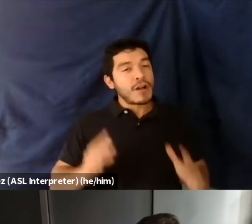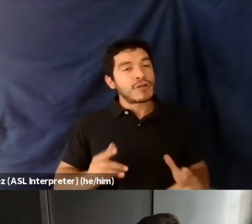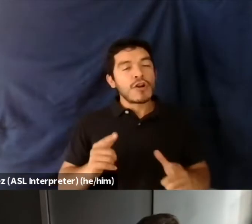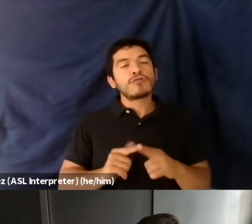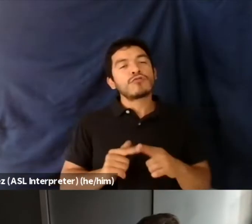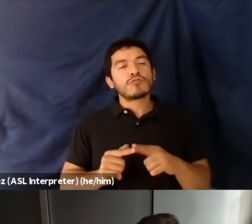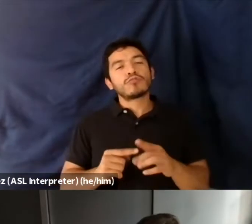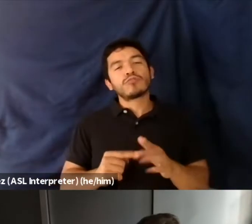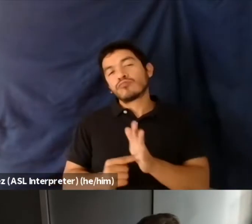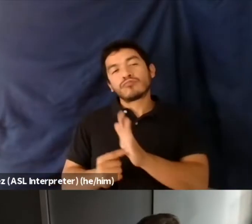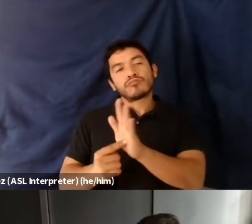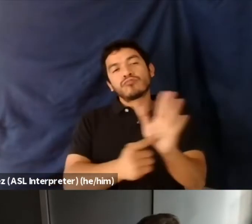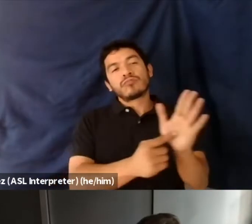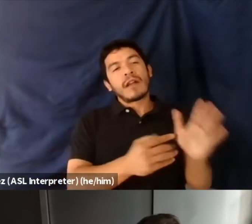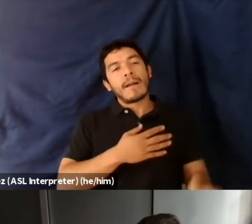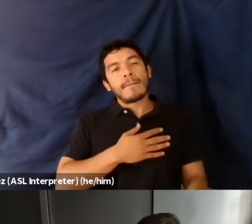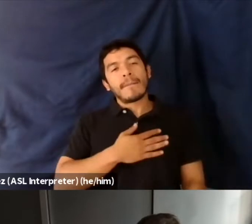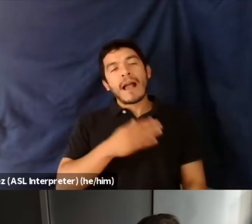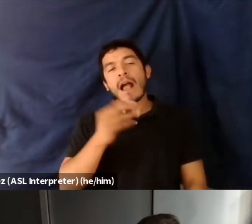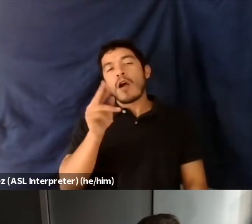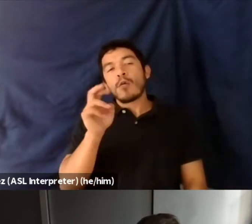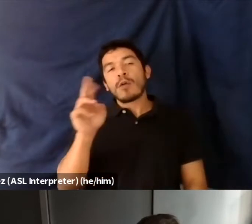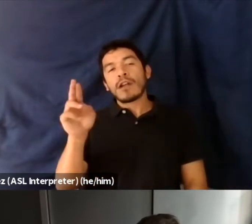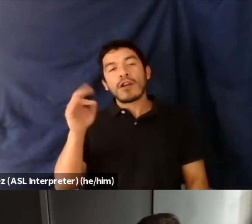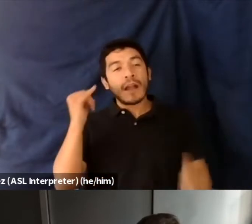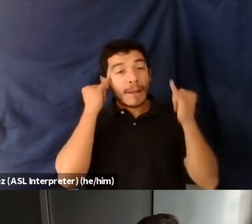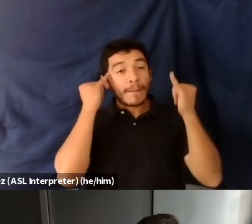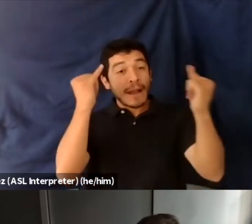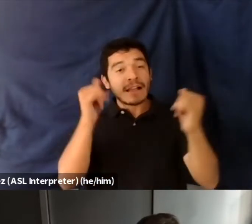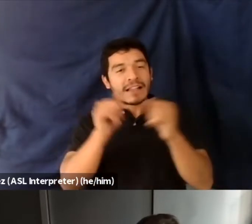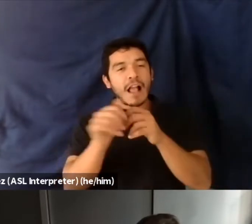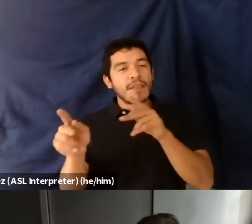my sort of queer imagination of how these people exist in my mind.